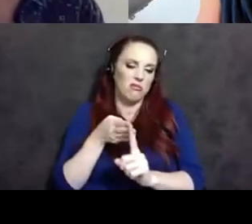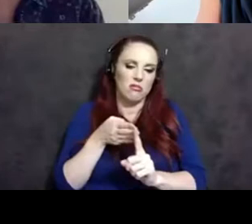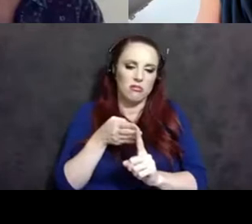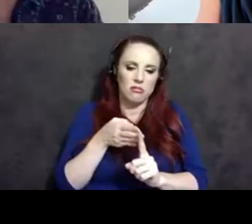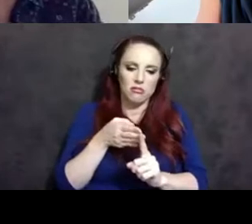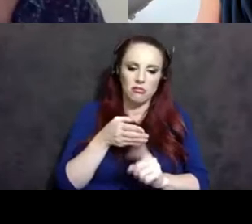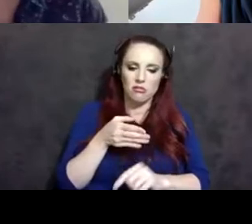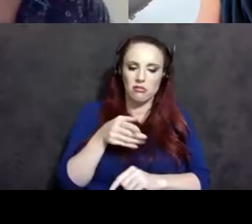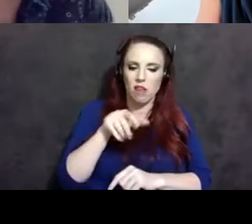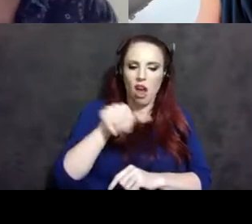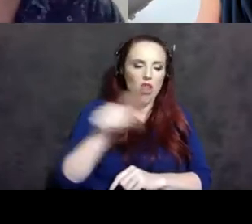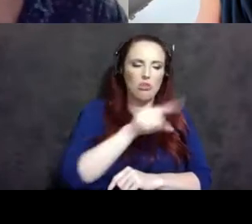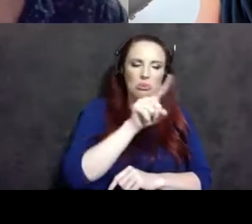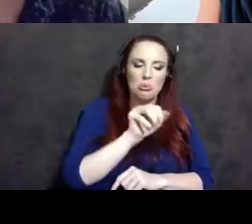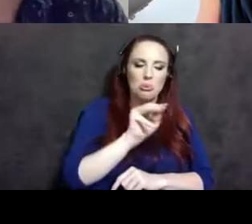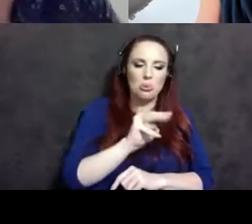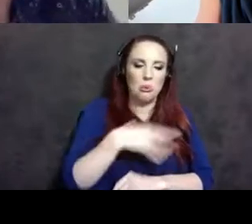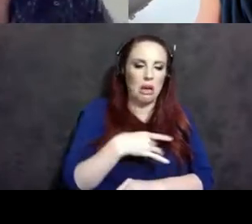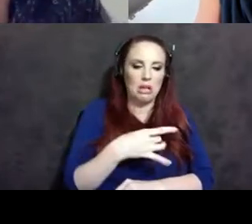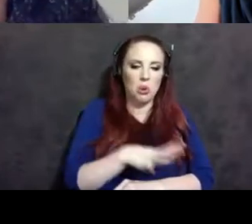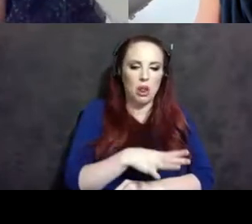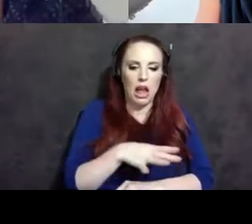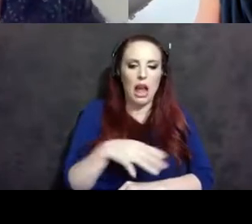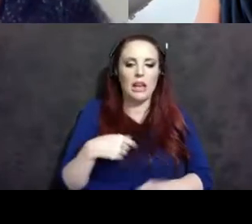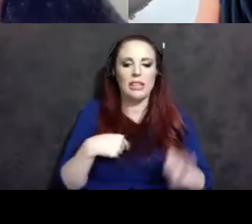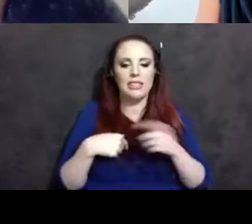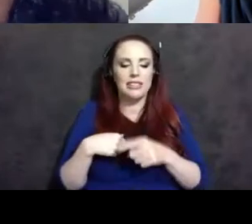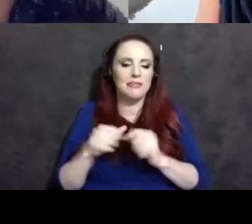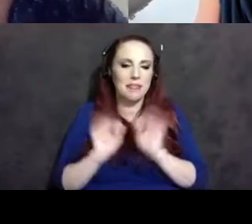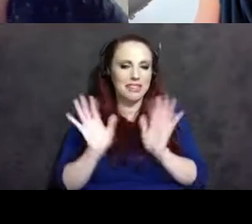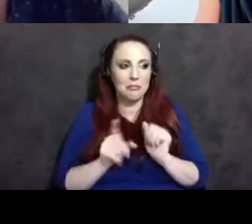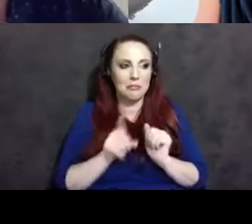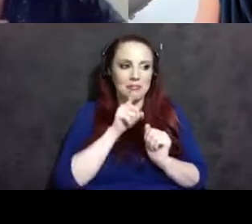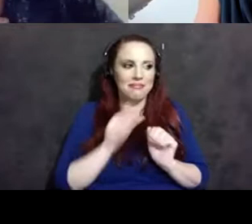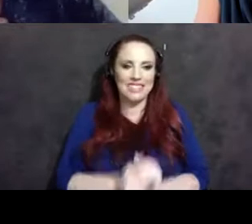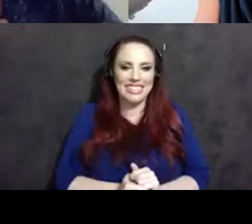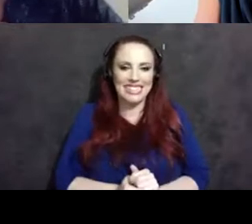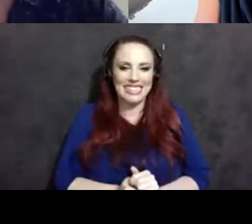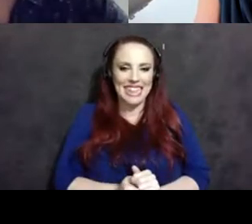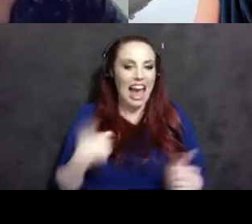Actually, that's the only one I use now. So I have more to say.